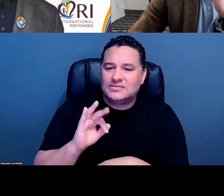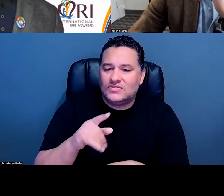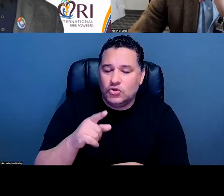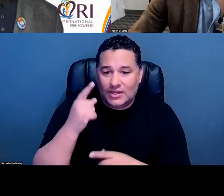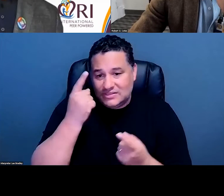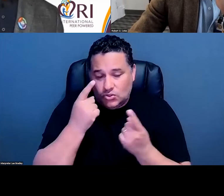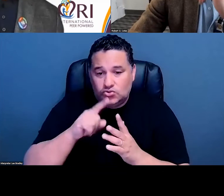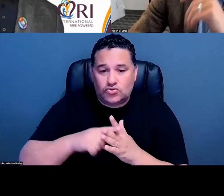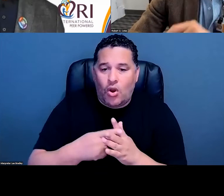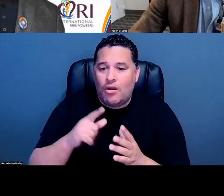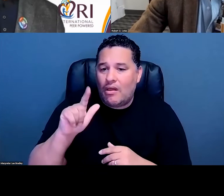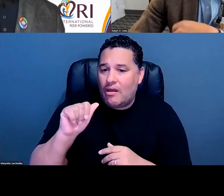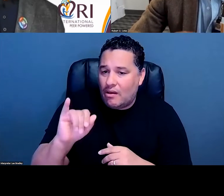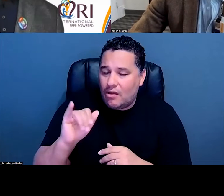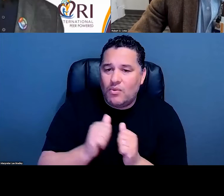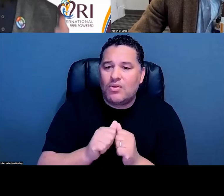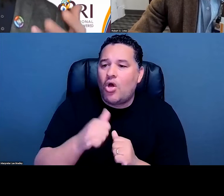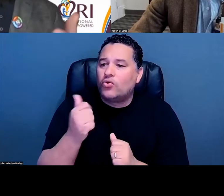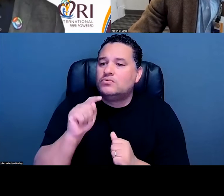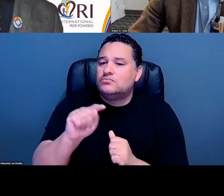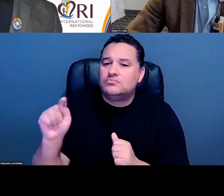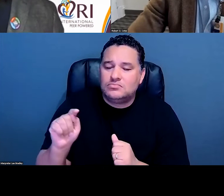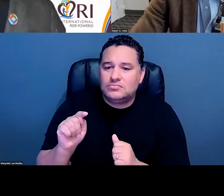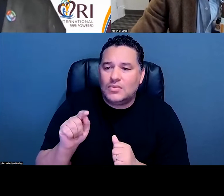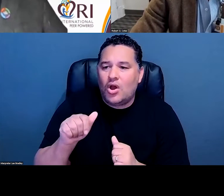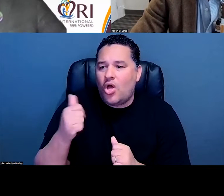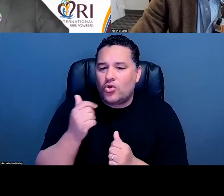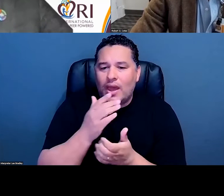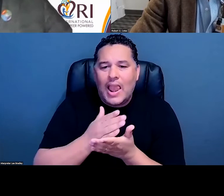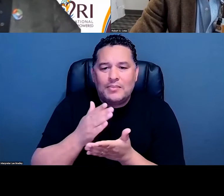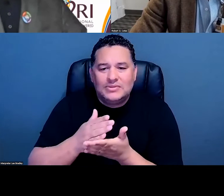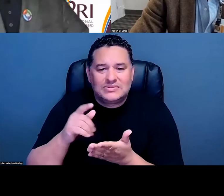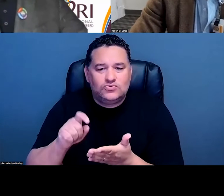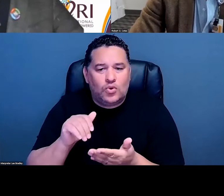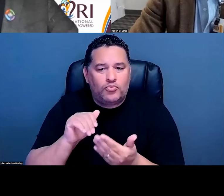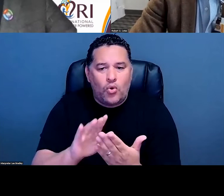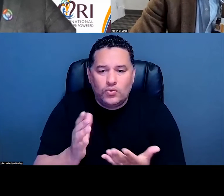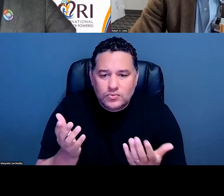. > WHAT, WHAT KIND OF GUIDES , WOULD YOU GIVE CONSIDERING STARTING AN LAI WITH